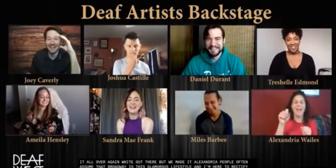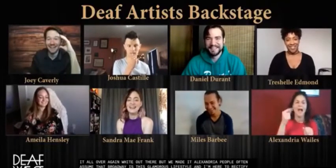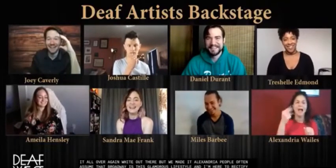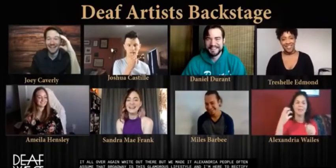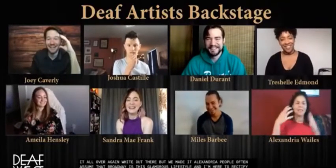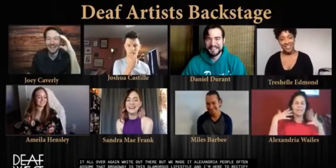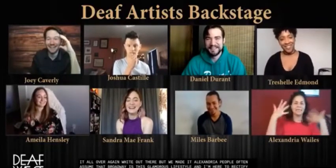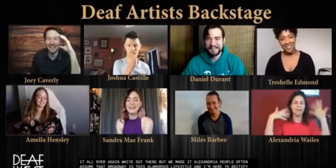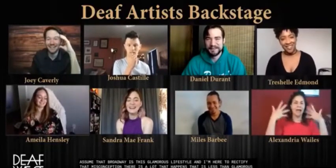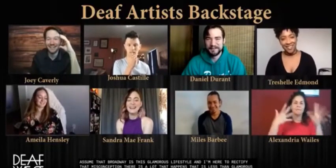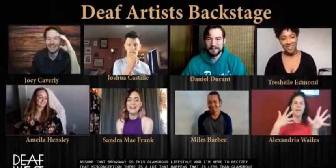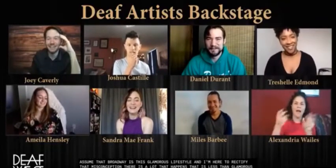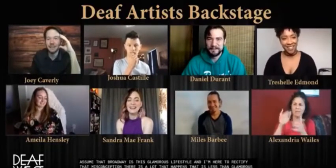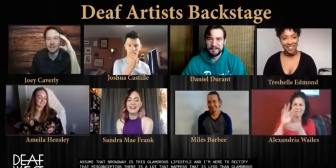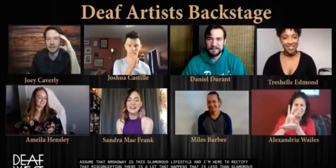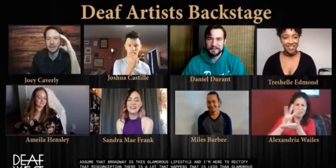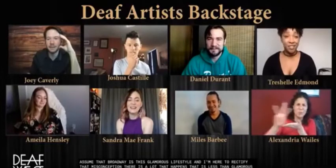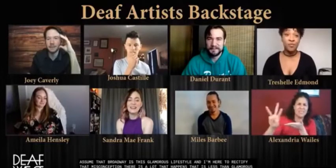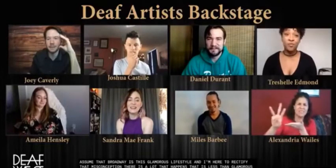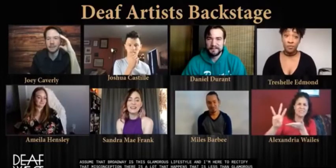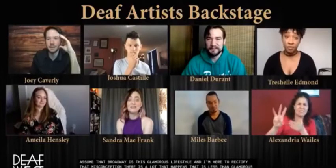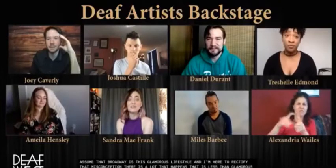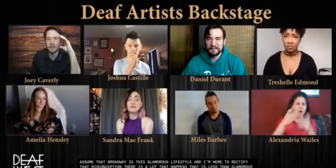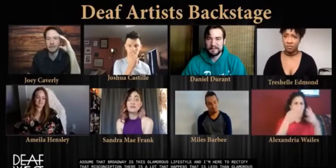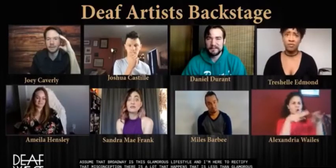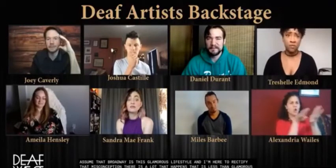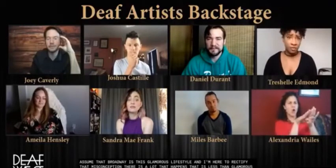And so, it was a bit of a shock how quick it happened.